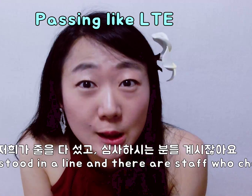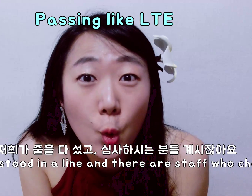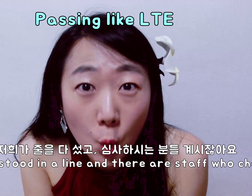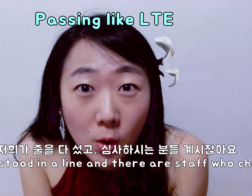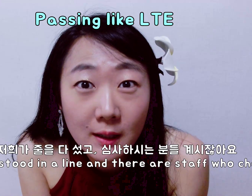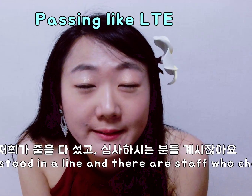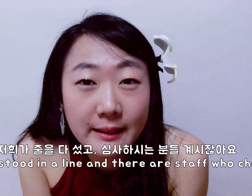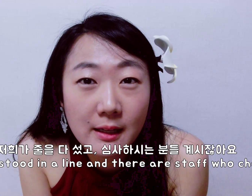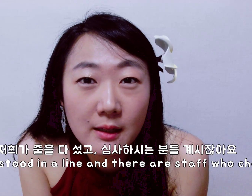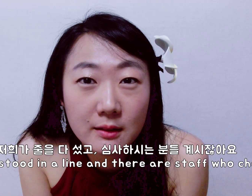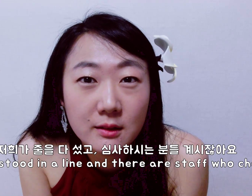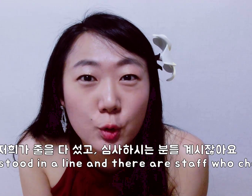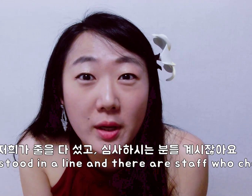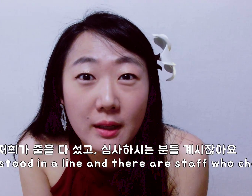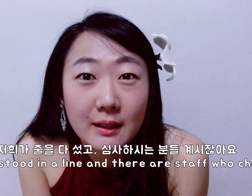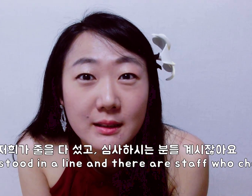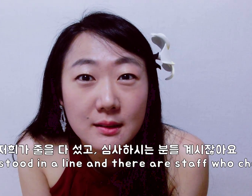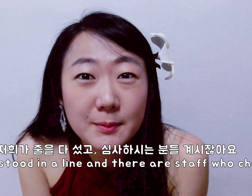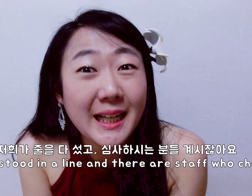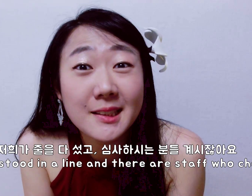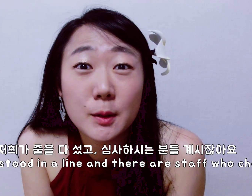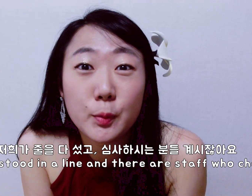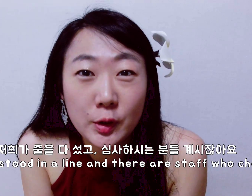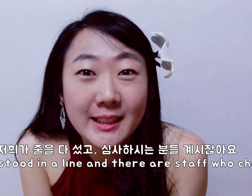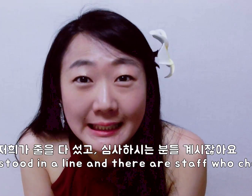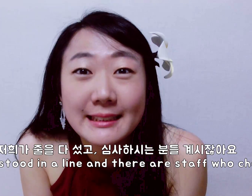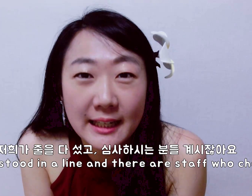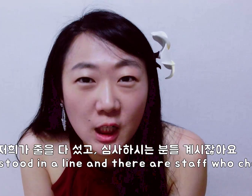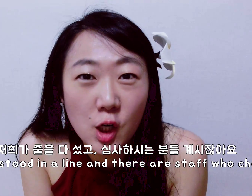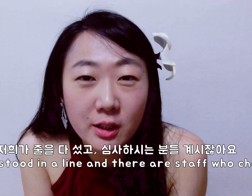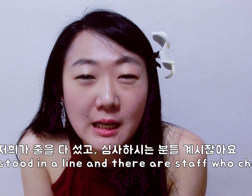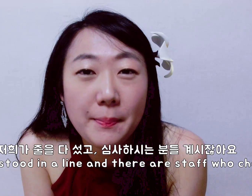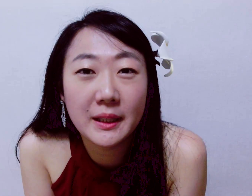이렇게 해요 기다리는 수밖에 없었 거든요we should just wait.